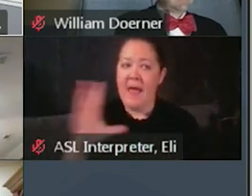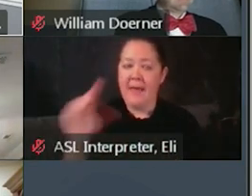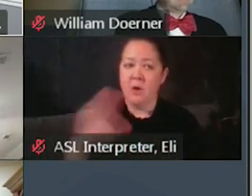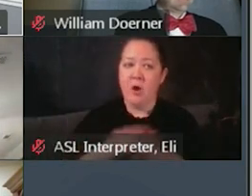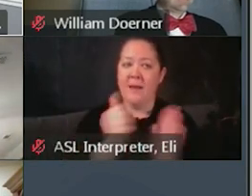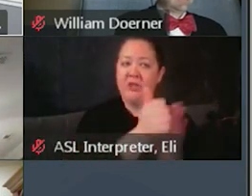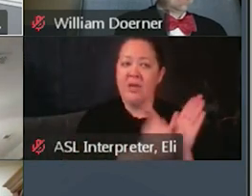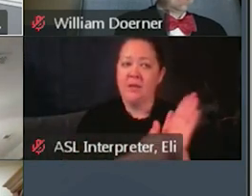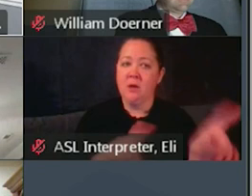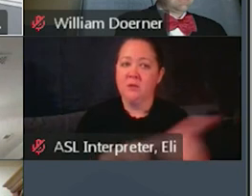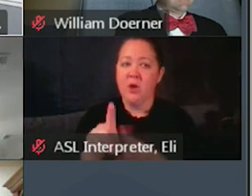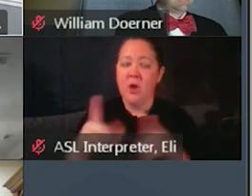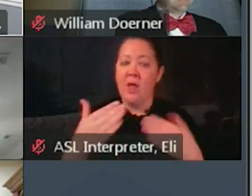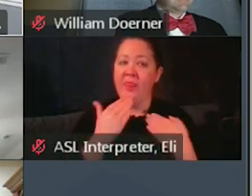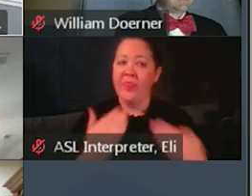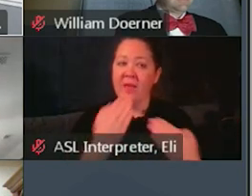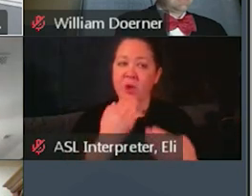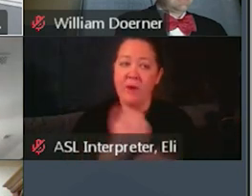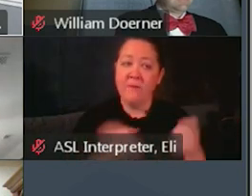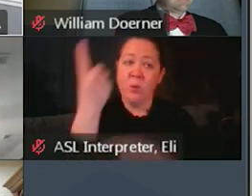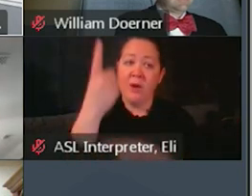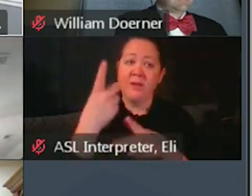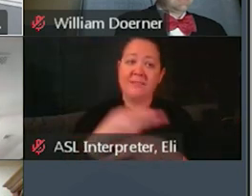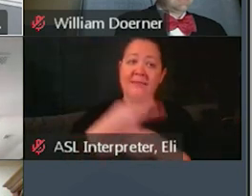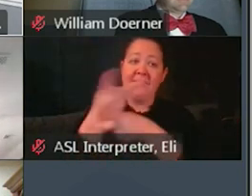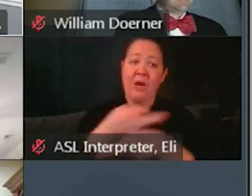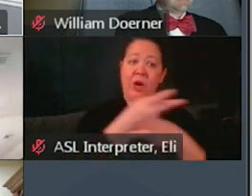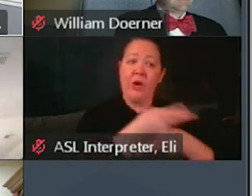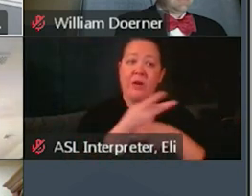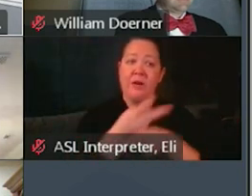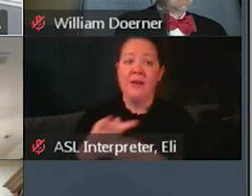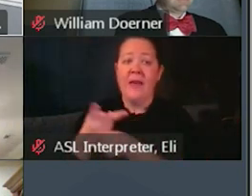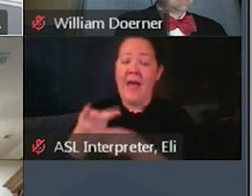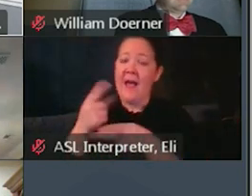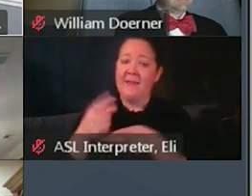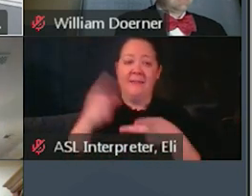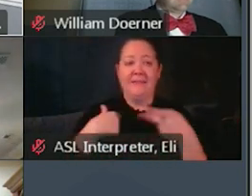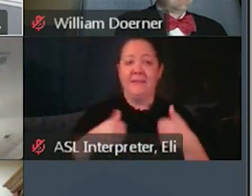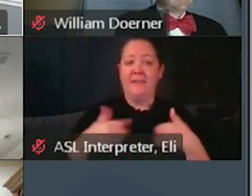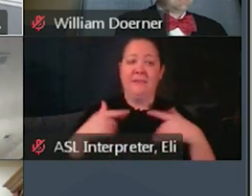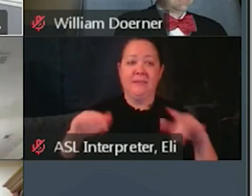everyone take really good care and it is civic engagement at its best. Mr. Hund, are you on?